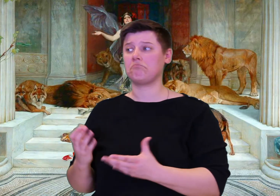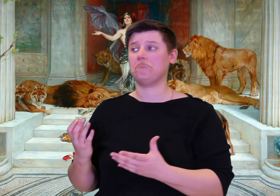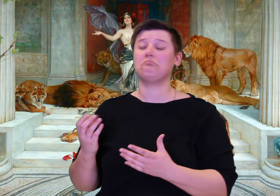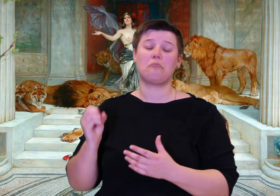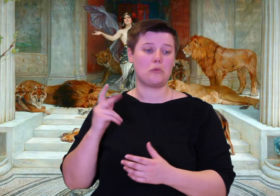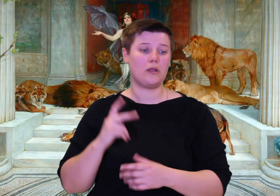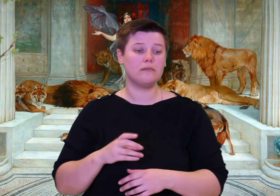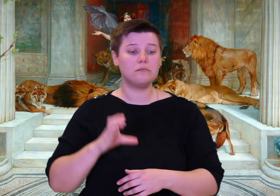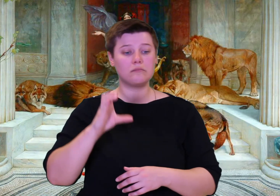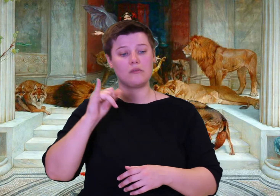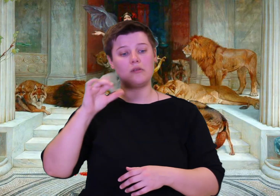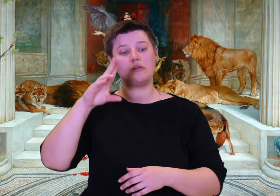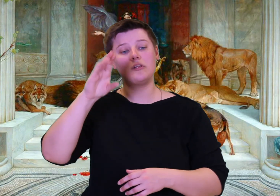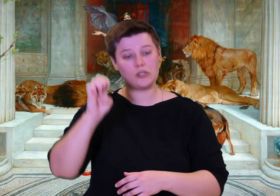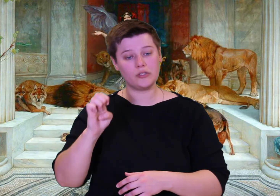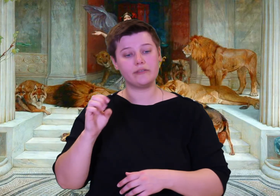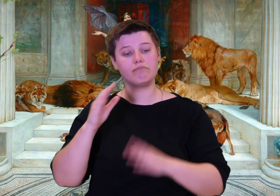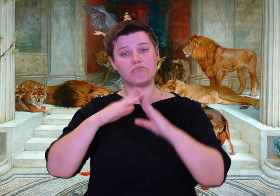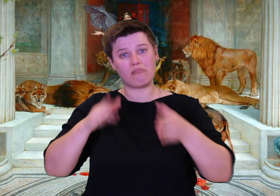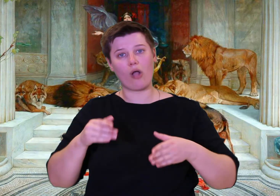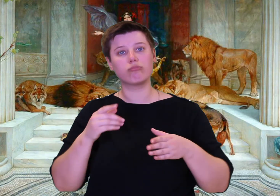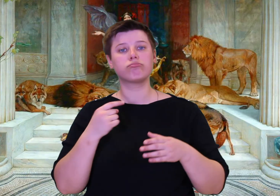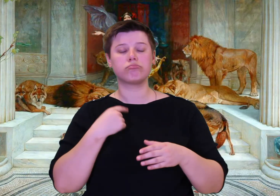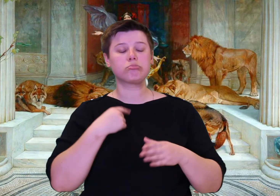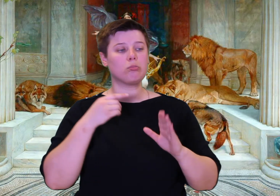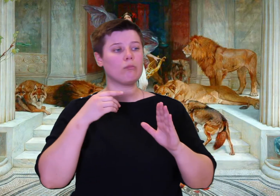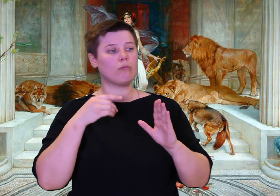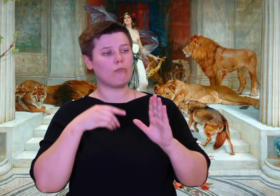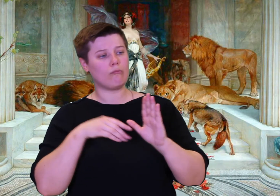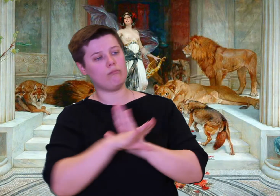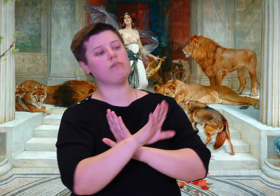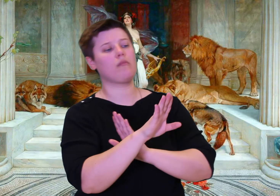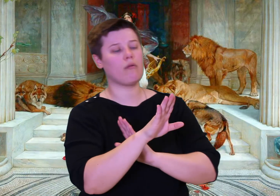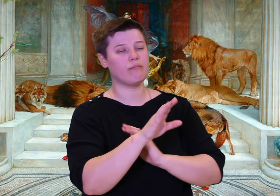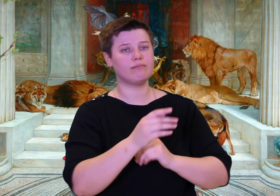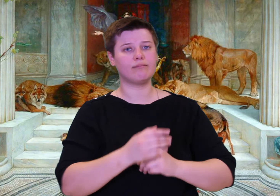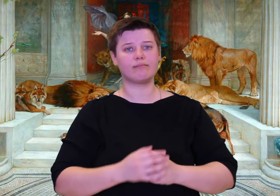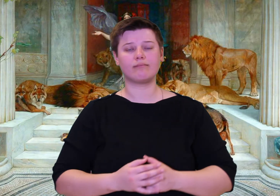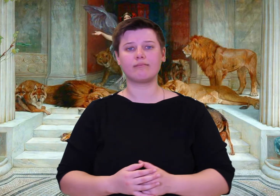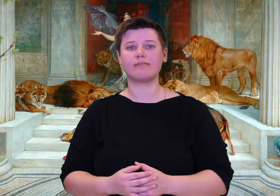The bright mercurial god pulled from the ground a plant and showed me how